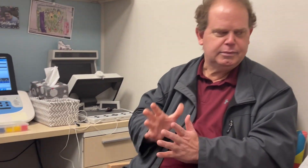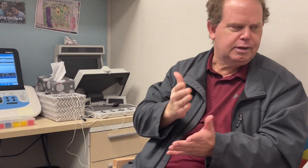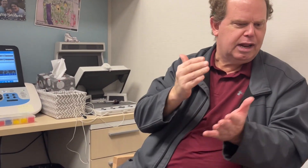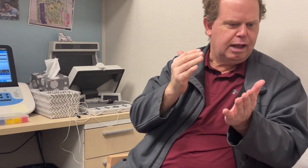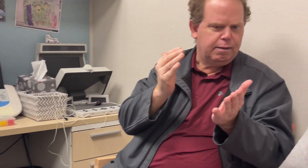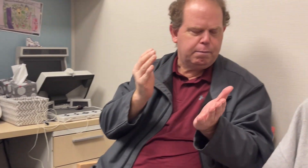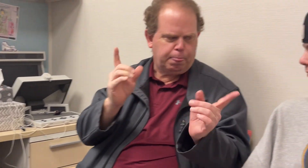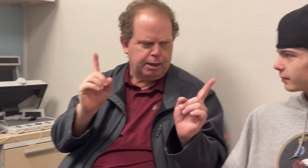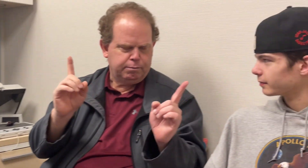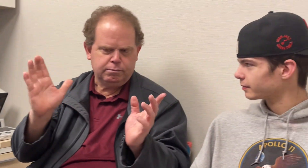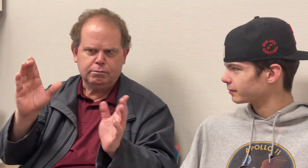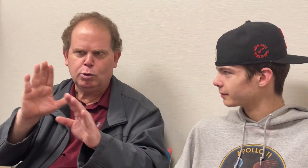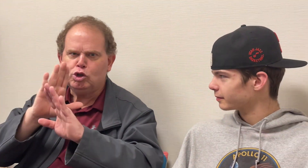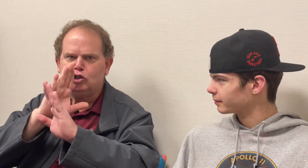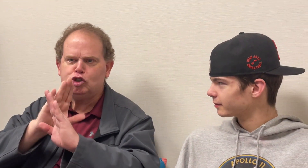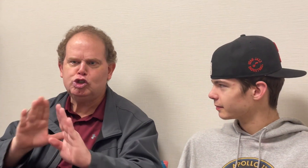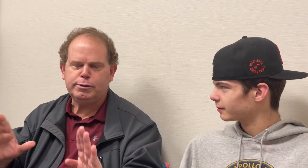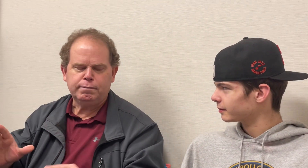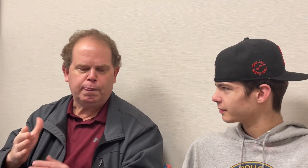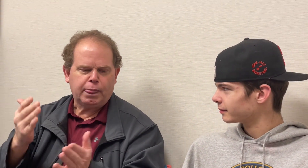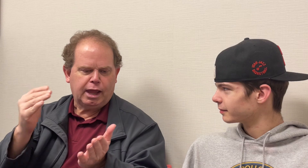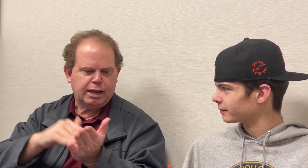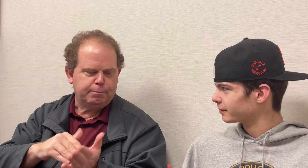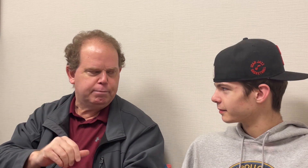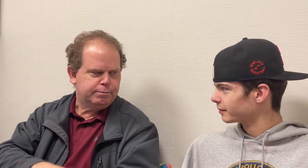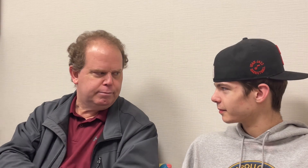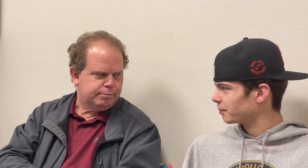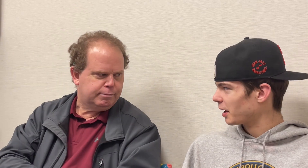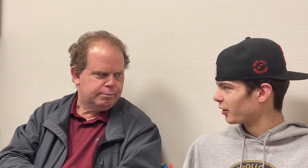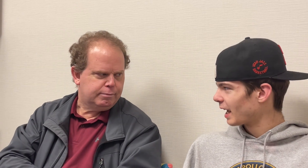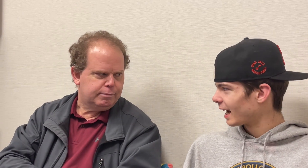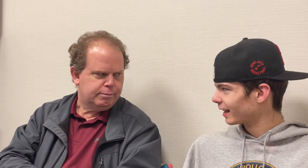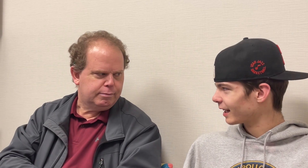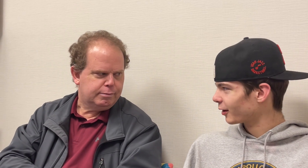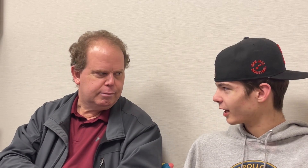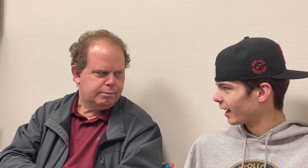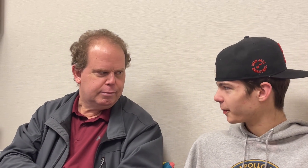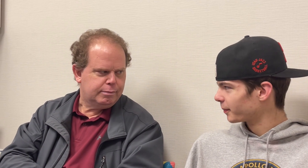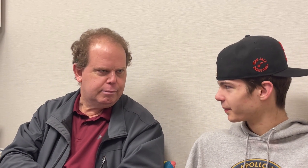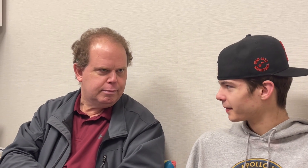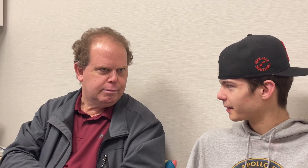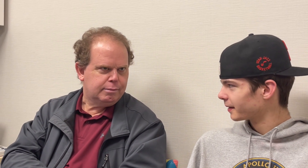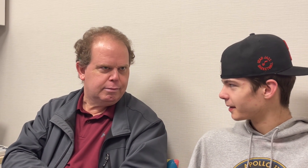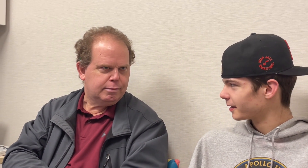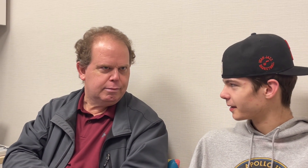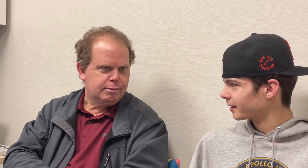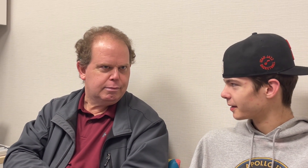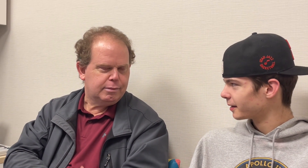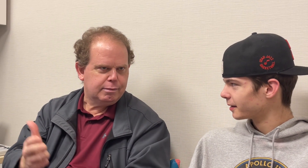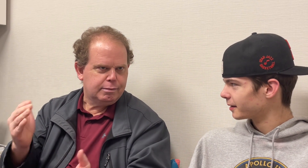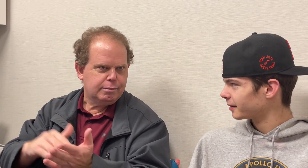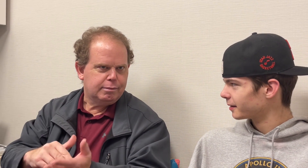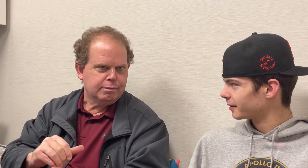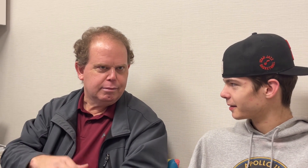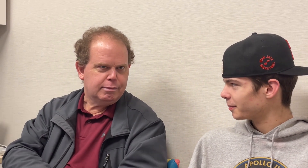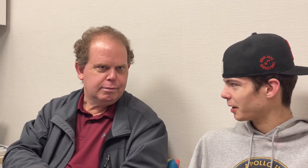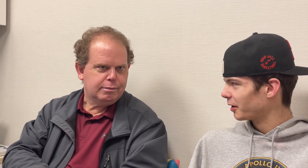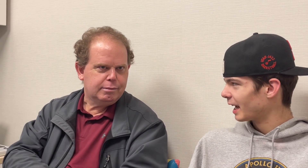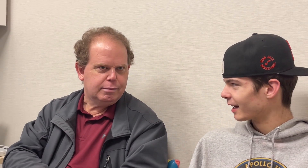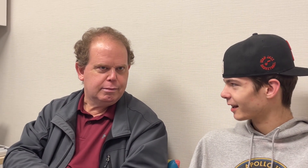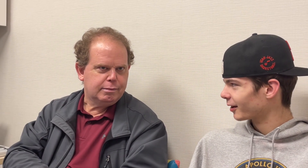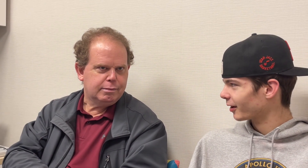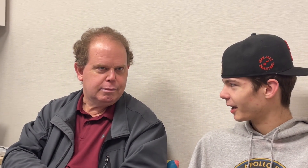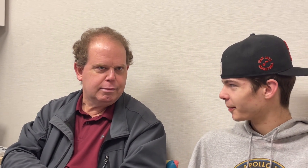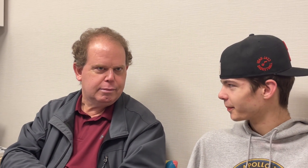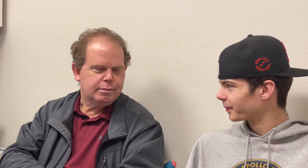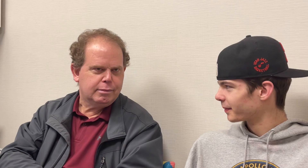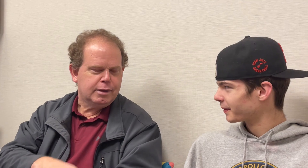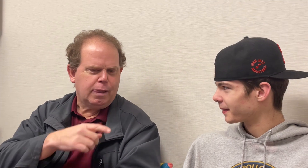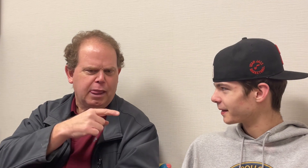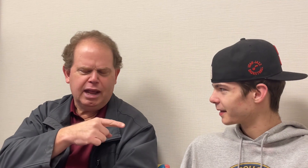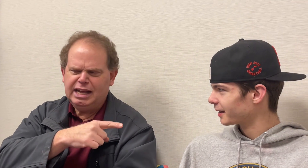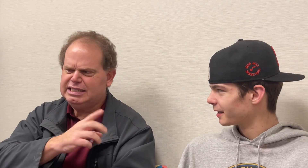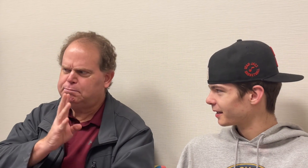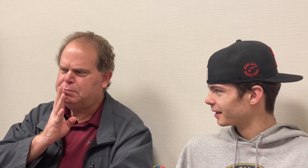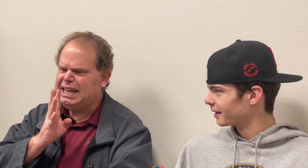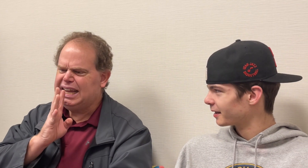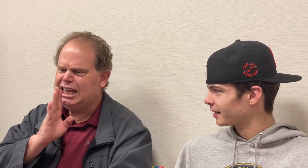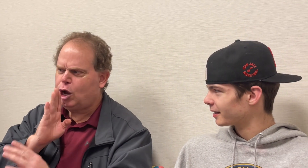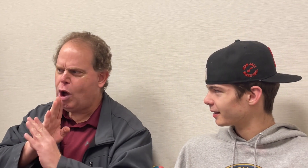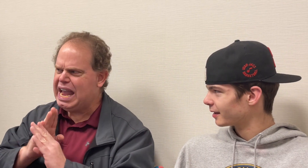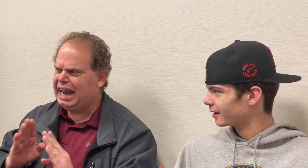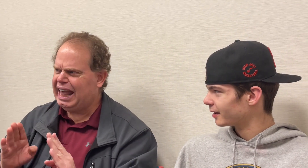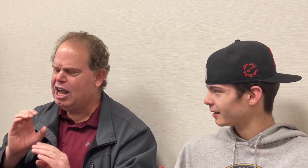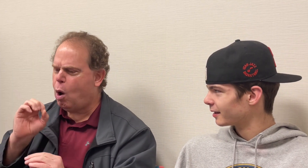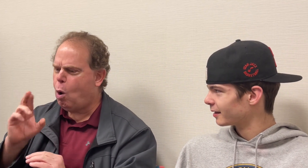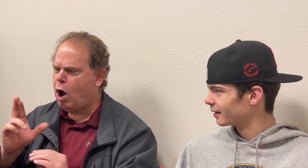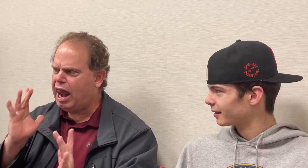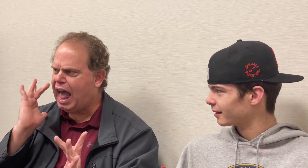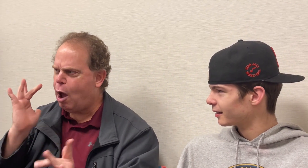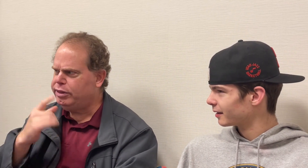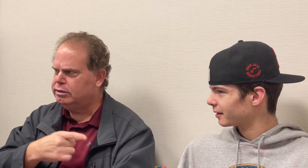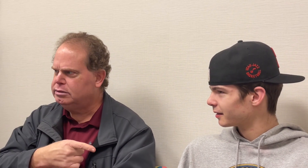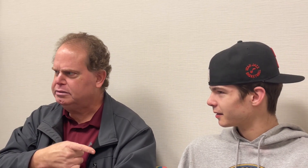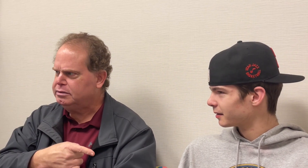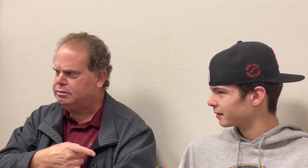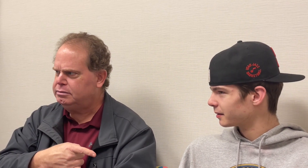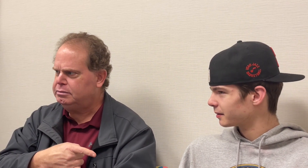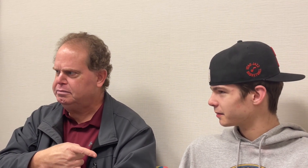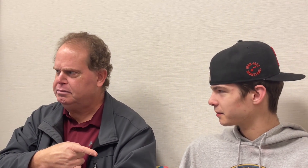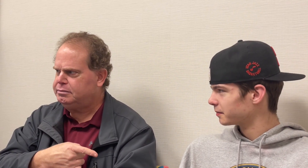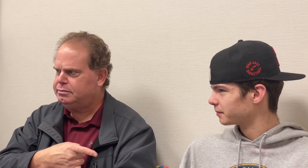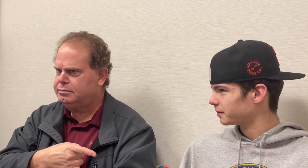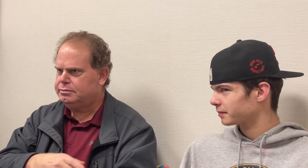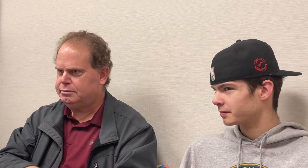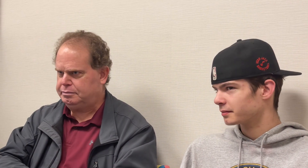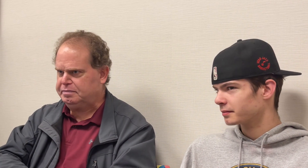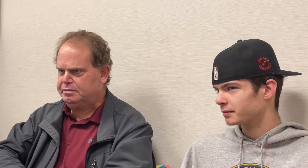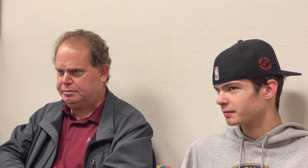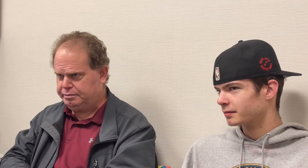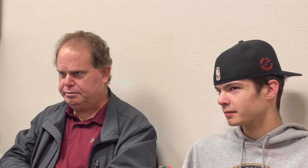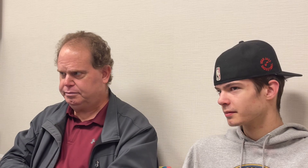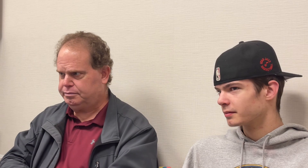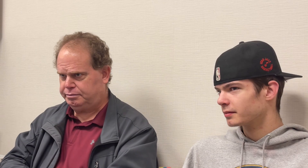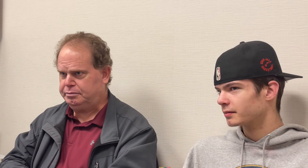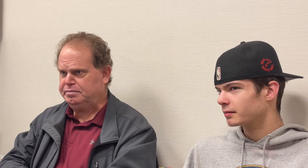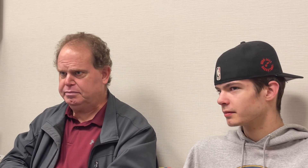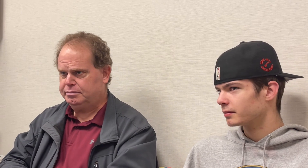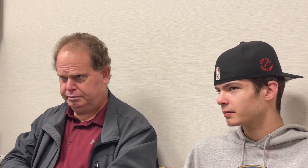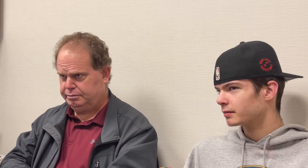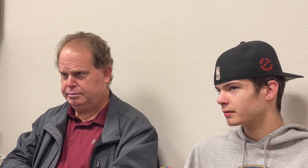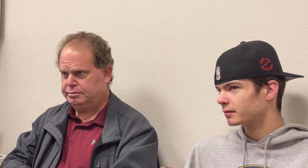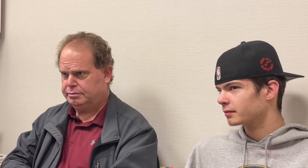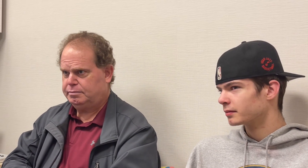yeah Mary had a little lamb Mary had a little lamb i b orow average yeah